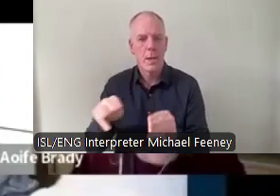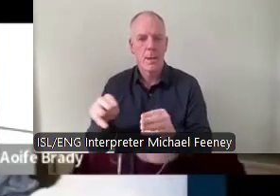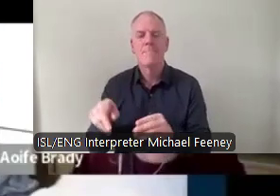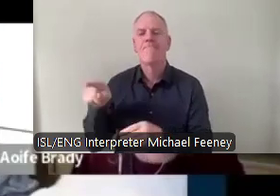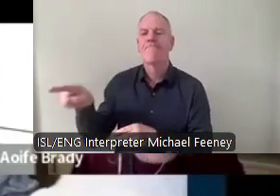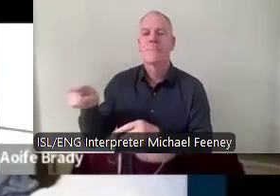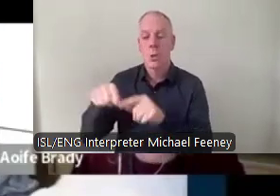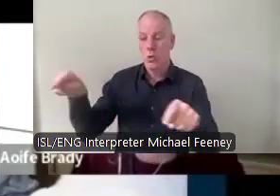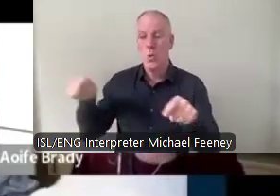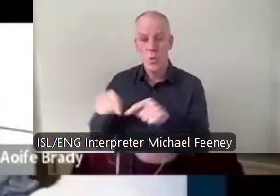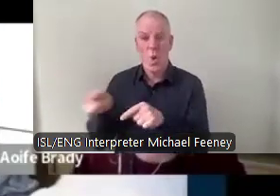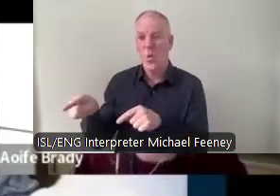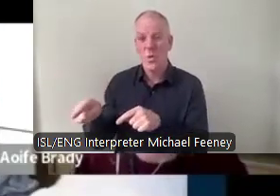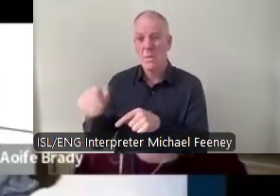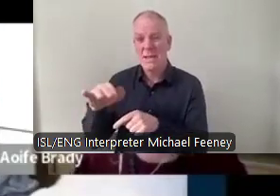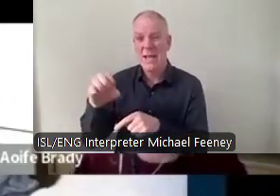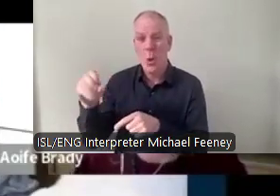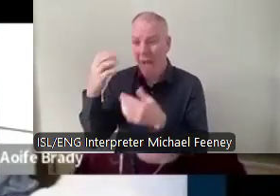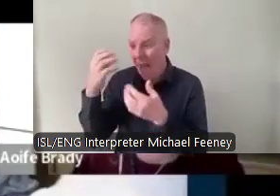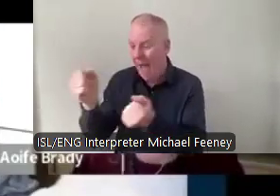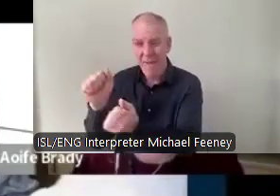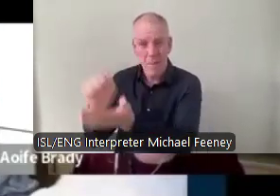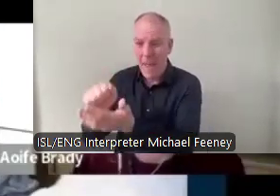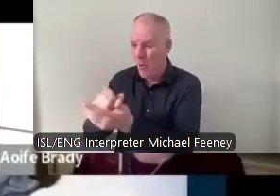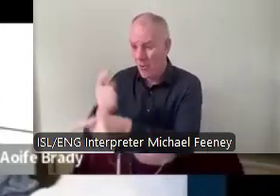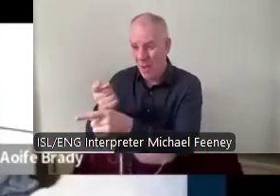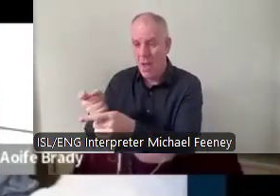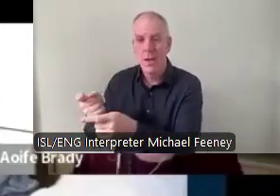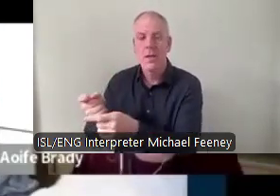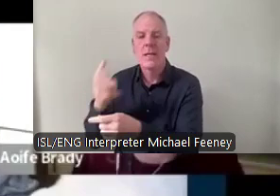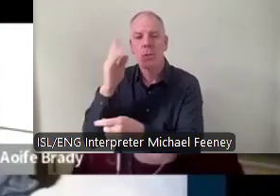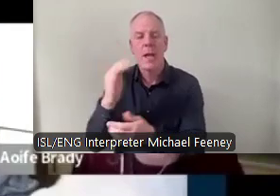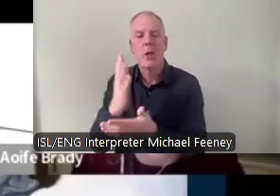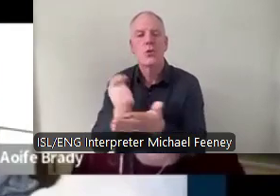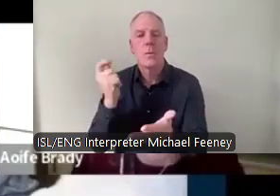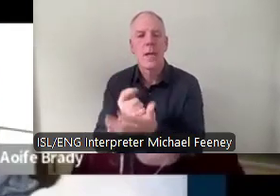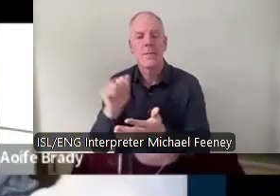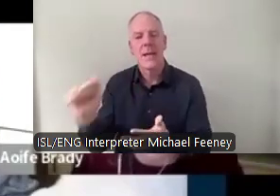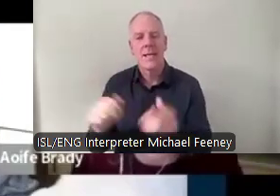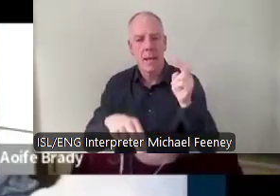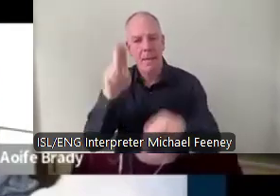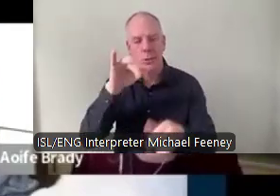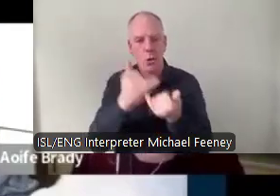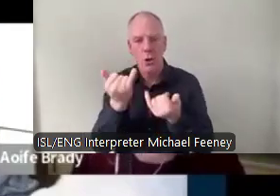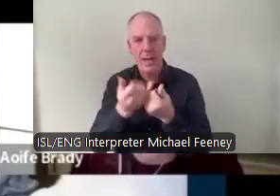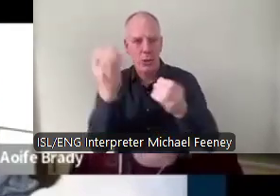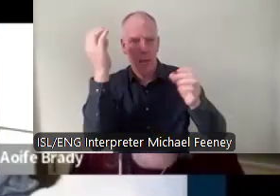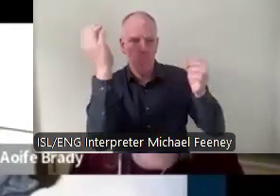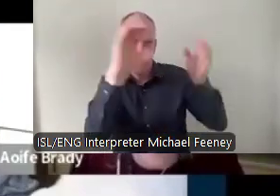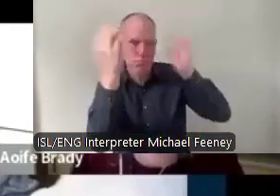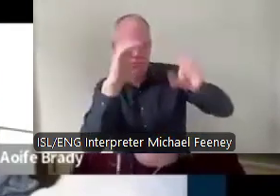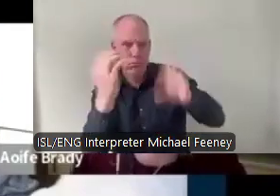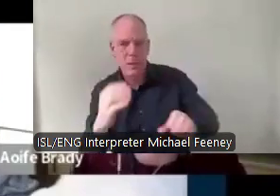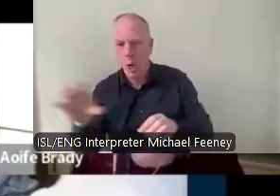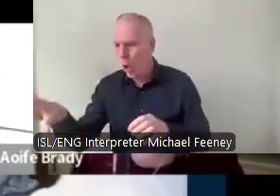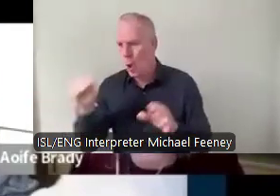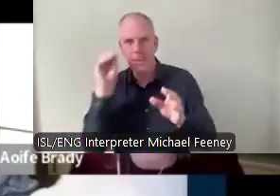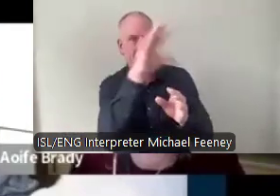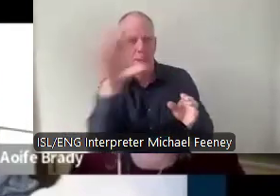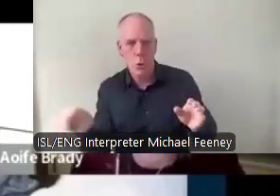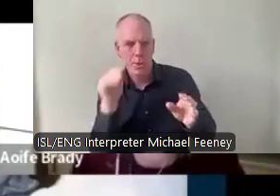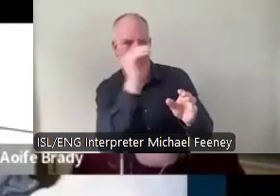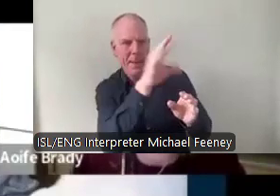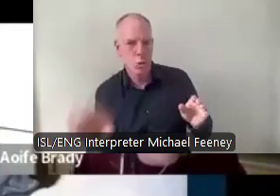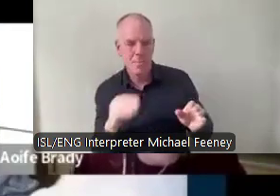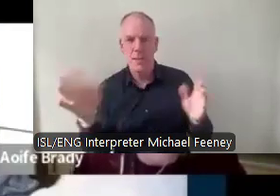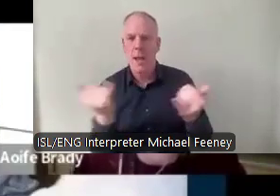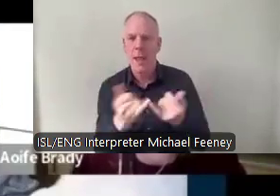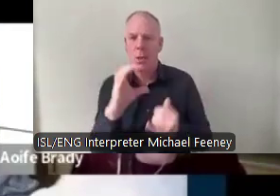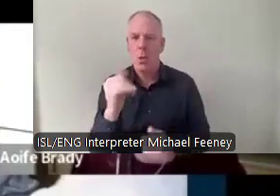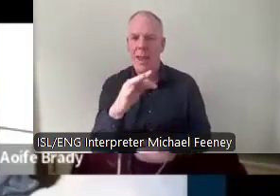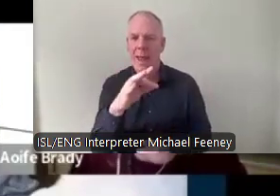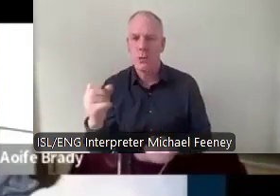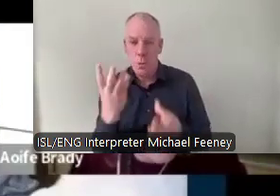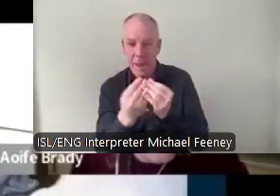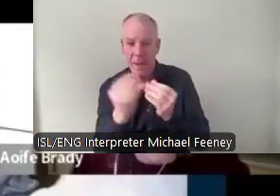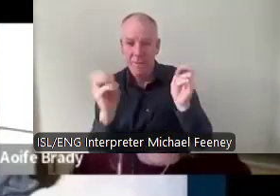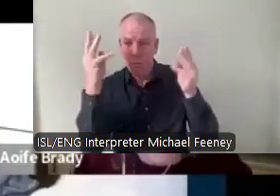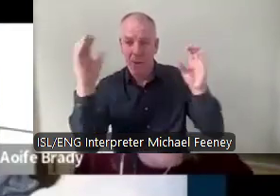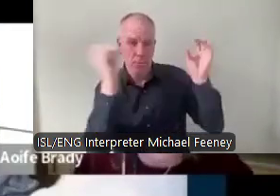for decades, which explains why his paintings sometimes look like assemblies of a set of motifs and figures cut and pasted together like a large collage. The Dublin panel